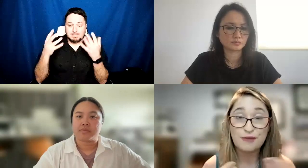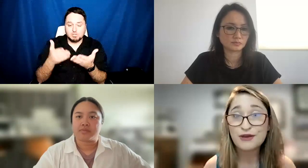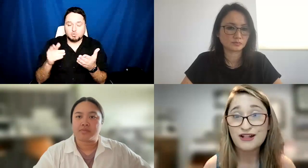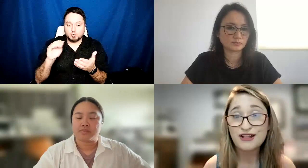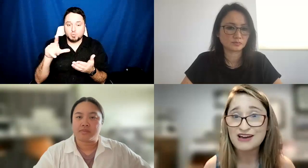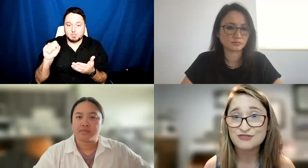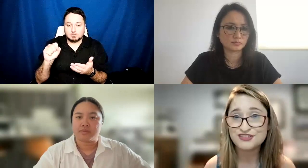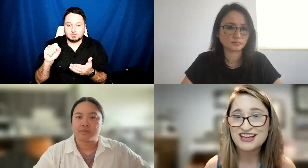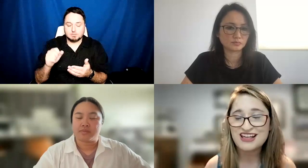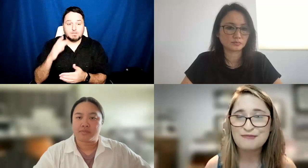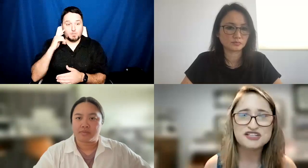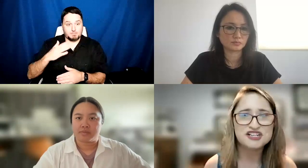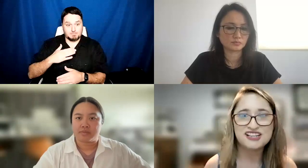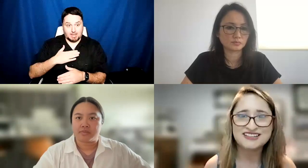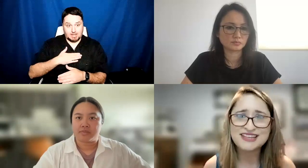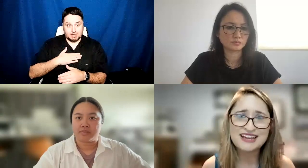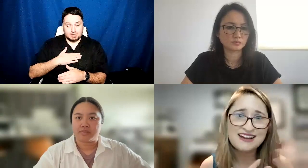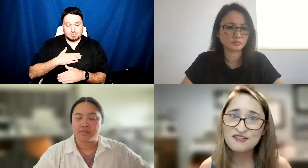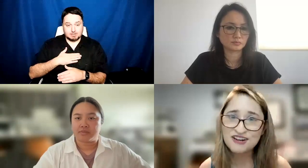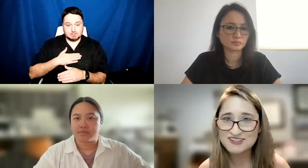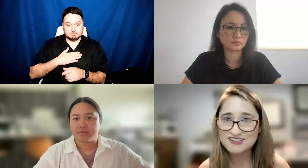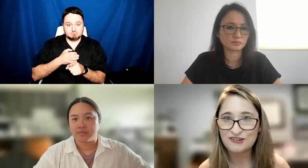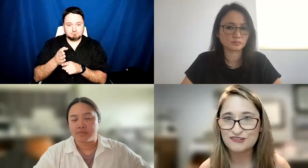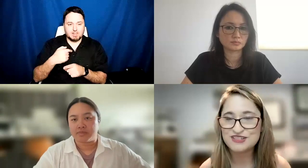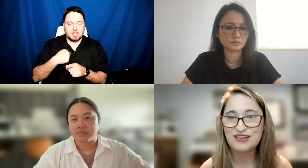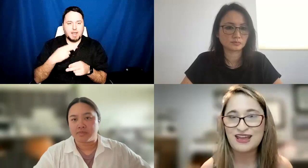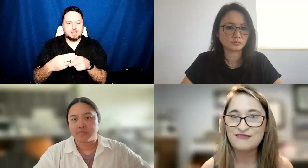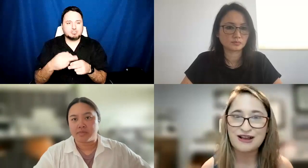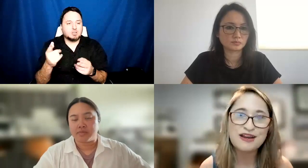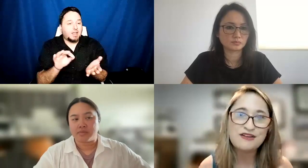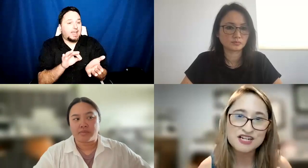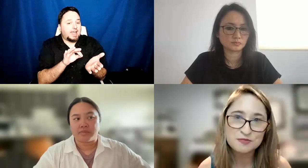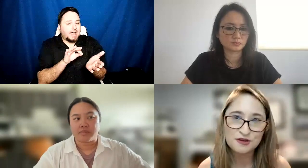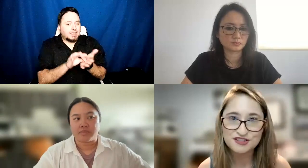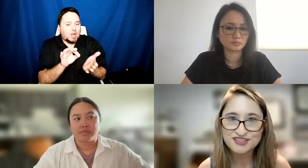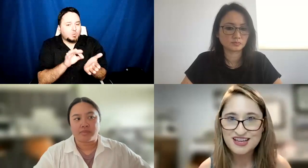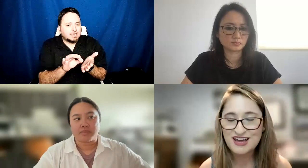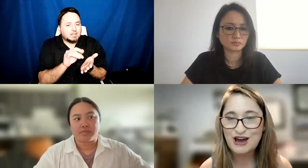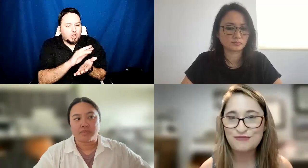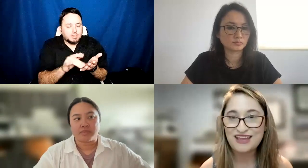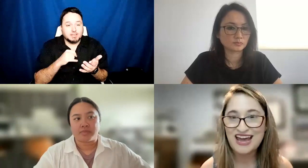For my wheelhouse, I mentioned things like accounting are difficult, so they recommended FreshBooks,